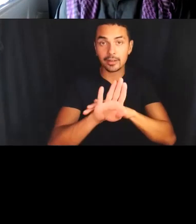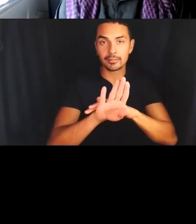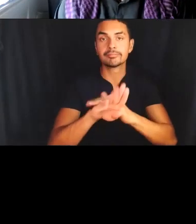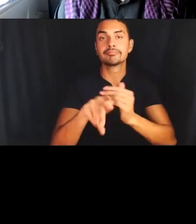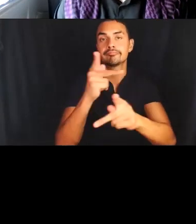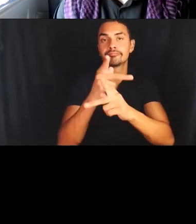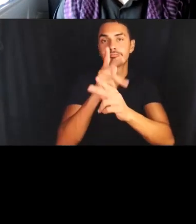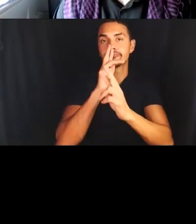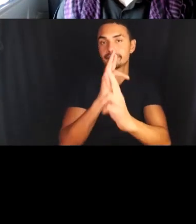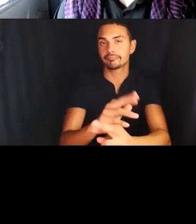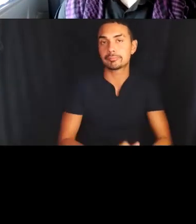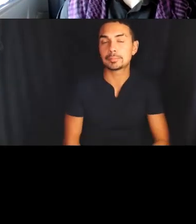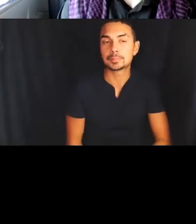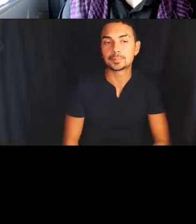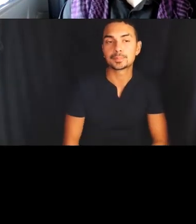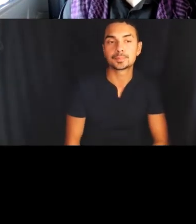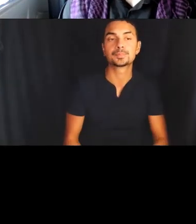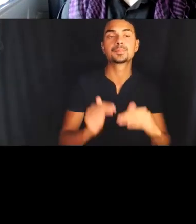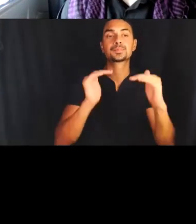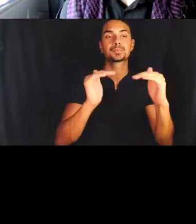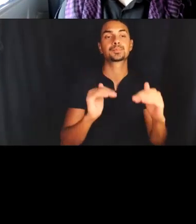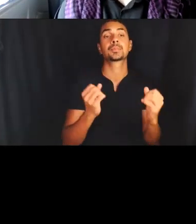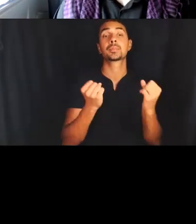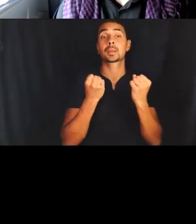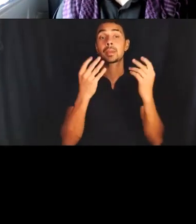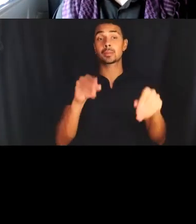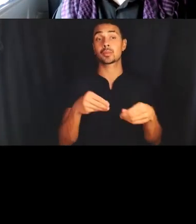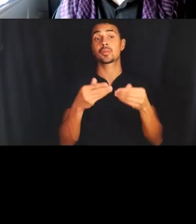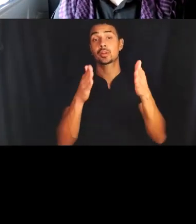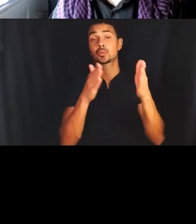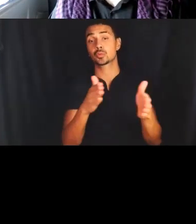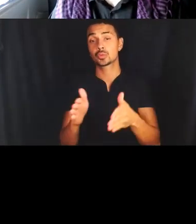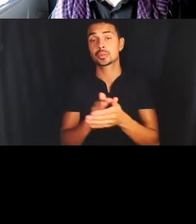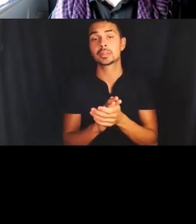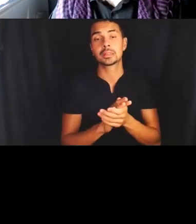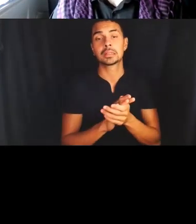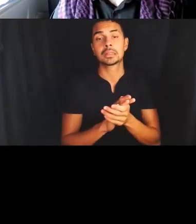We heard from many providers that, you know, their agency might have a non-discrimination statement.